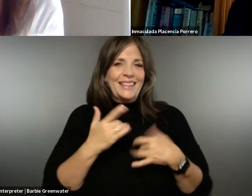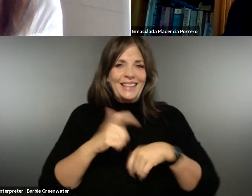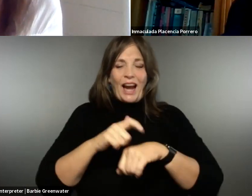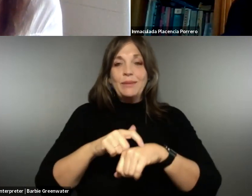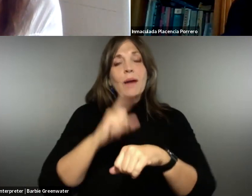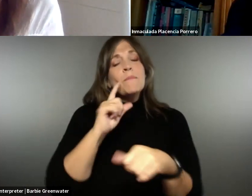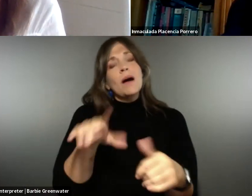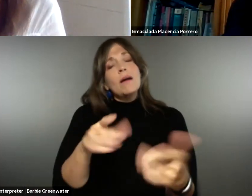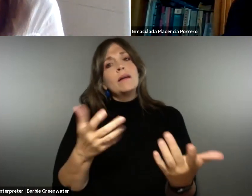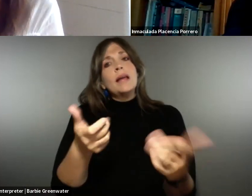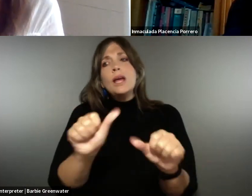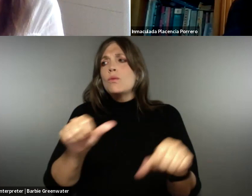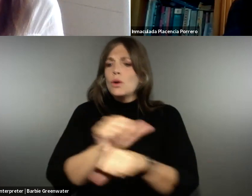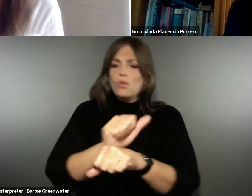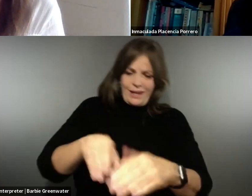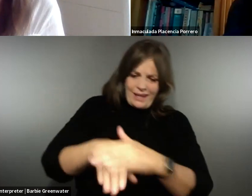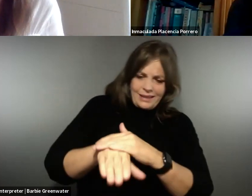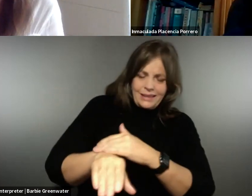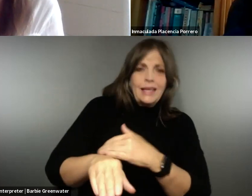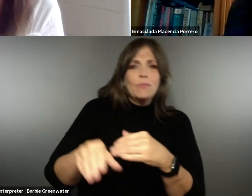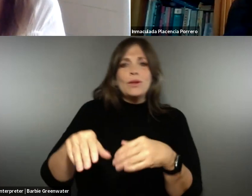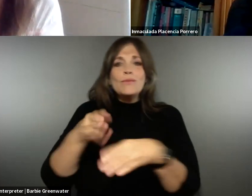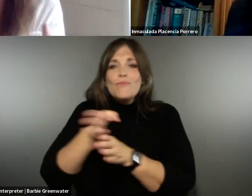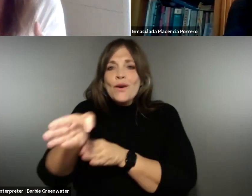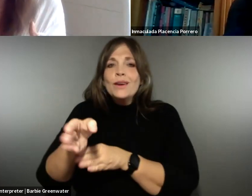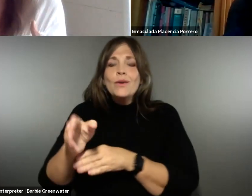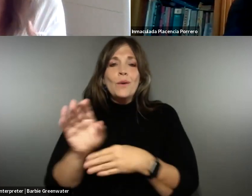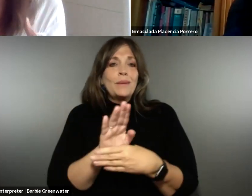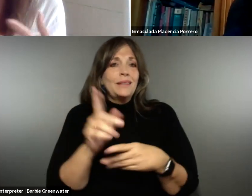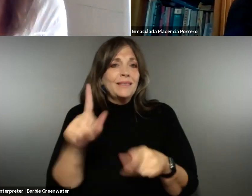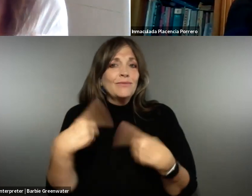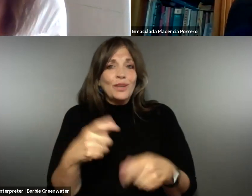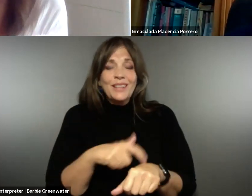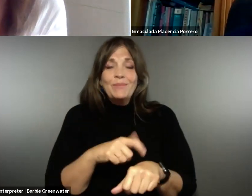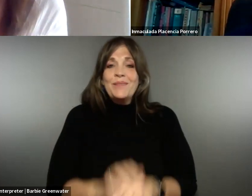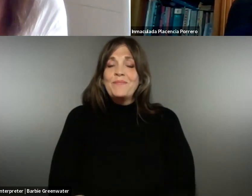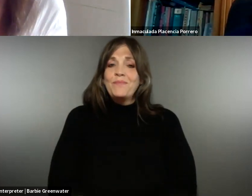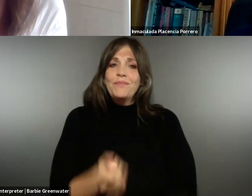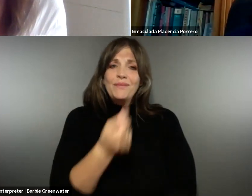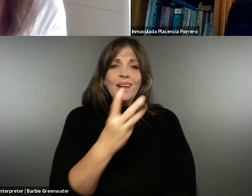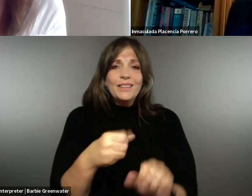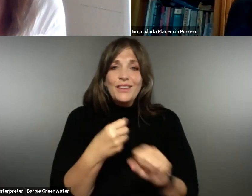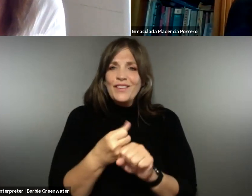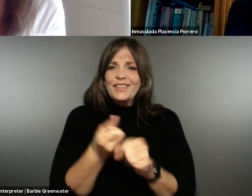well, I always say they are exciting time,s but now it's true that it is exciting for everyone working in the accessibility market or